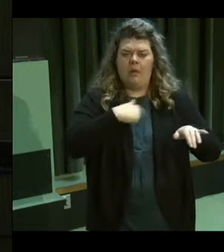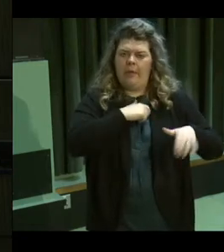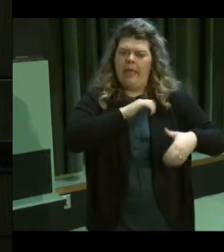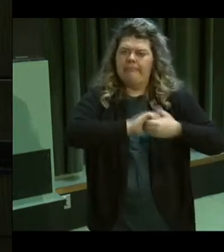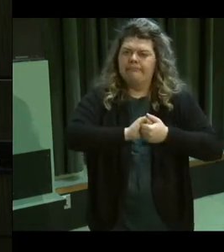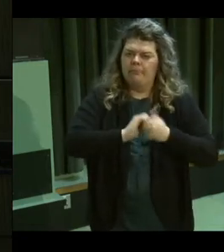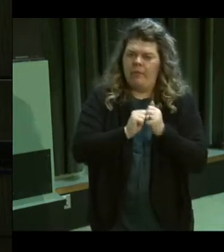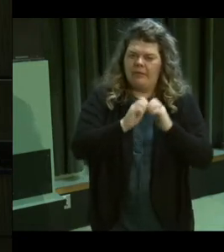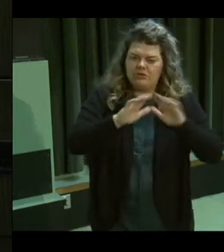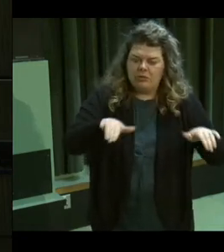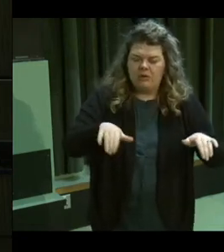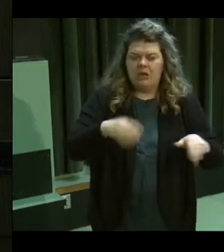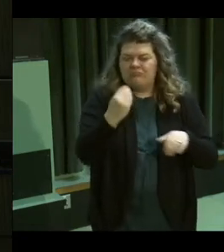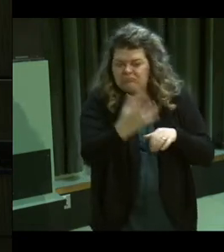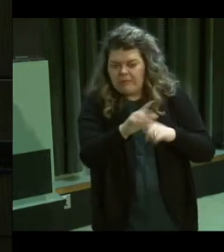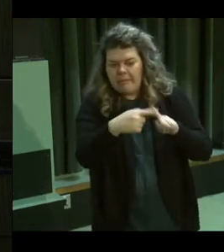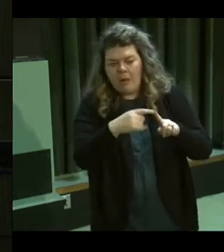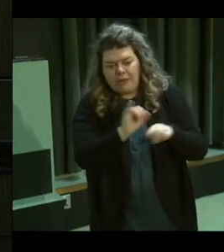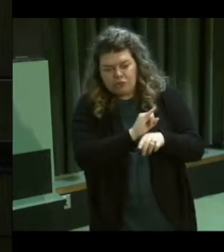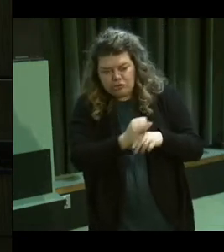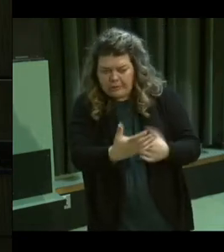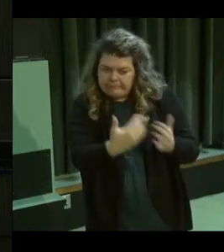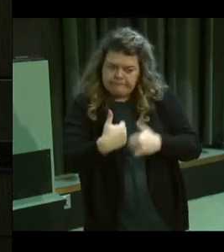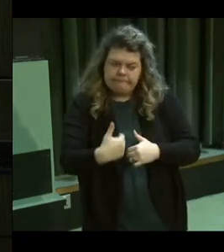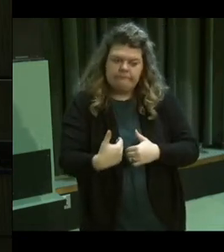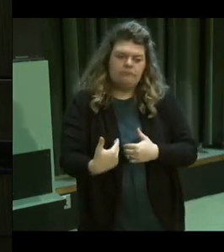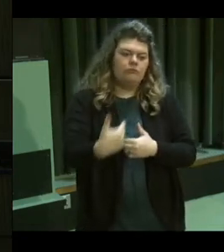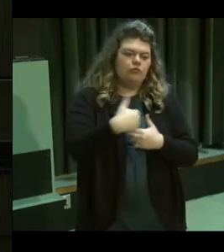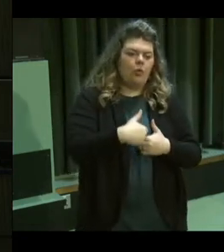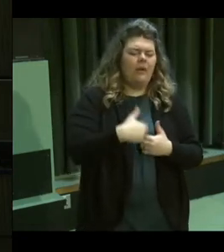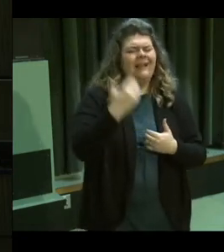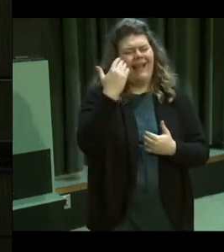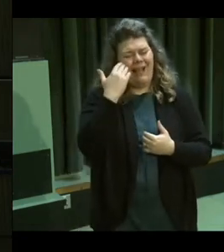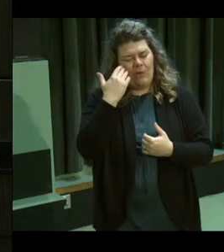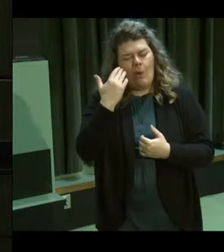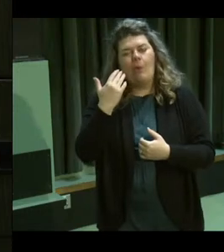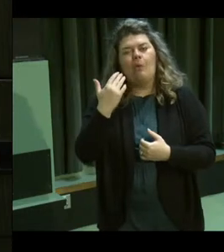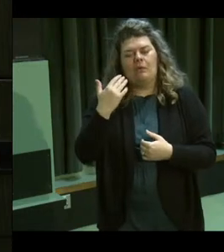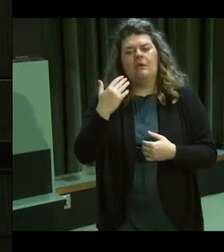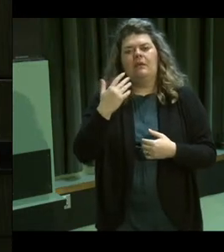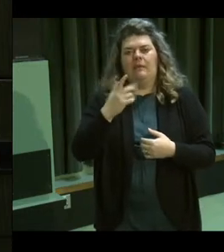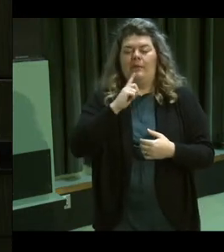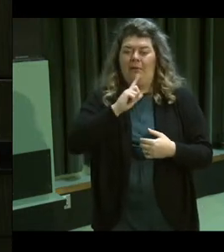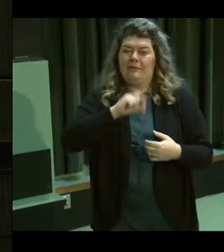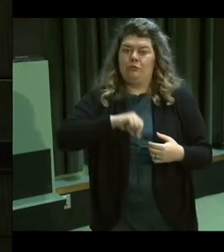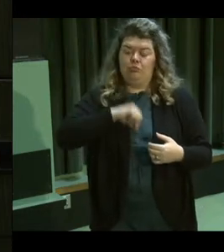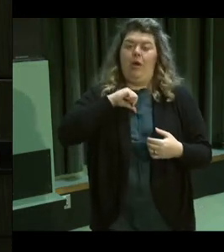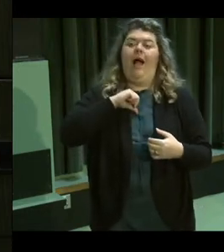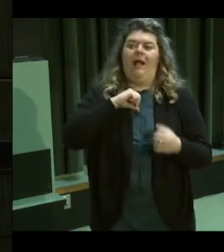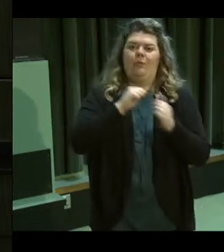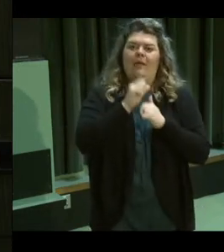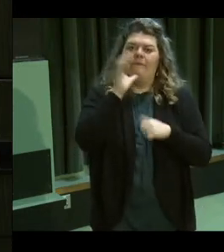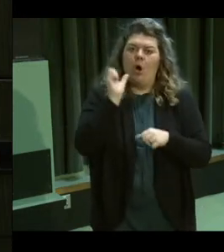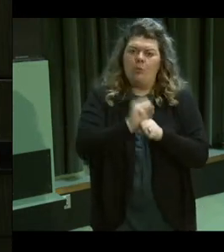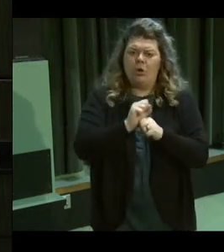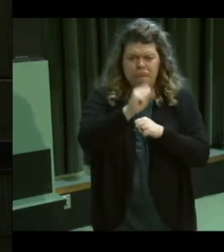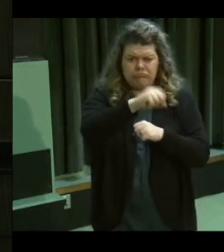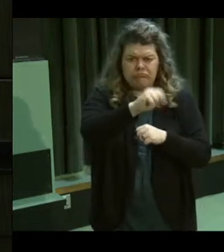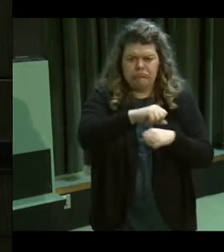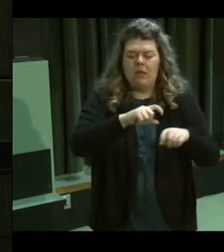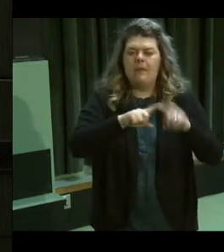our internships, you know, even